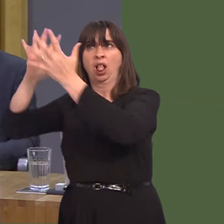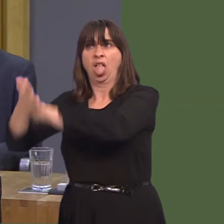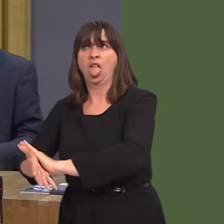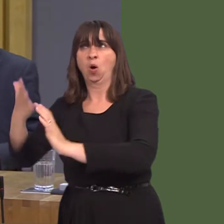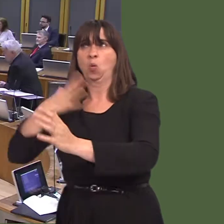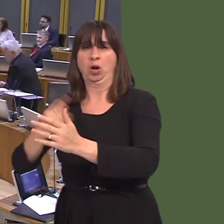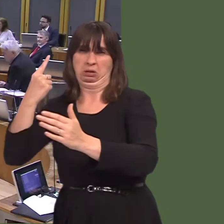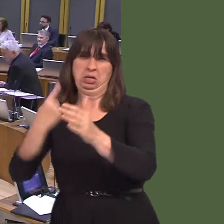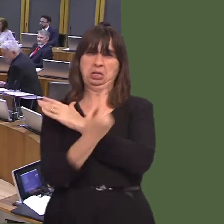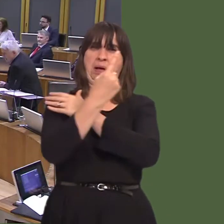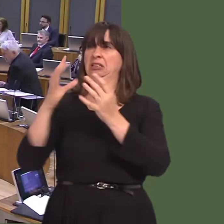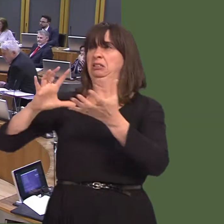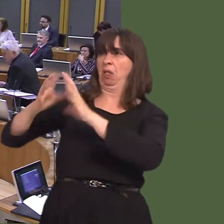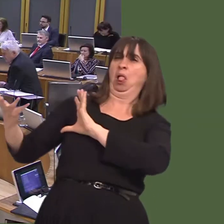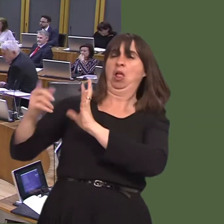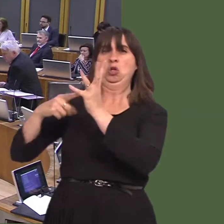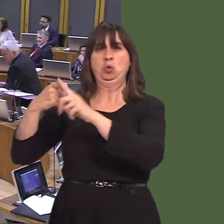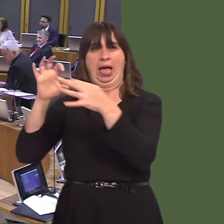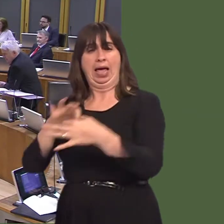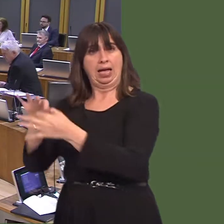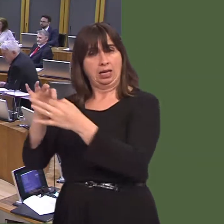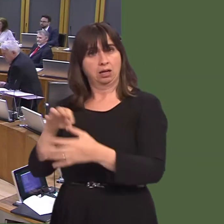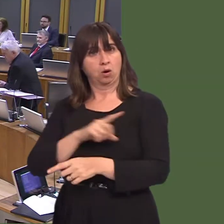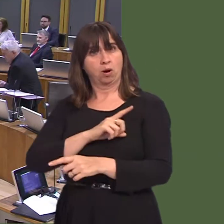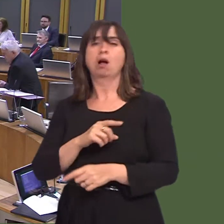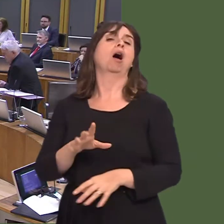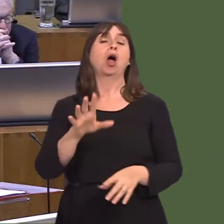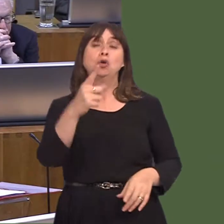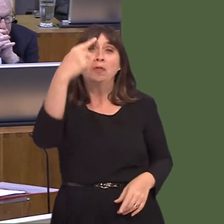Carwyn Jones AM: Well, I have to say, I find it extraordinary to be accused, as a progressive